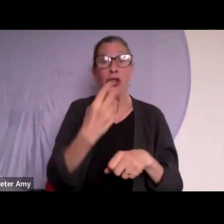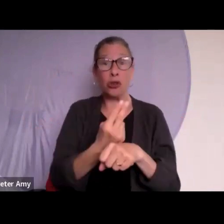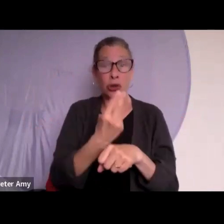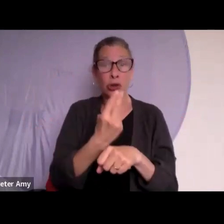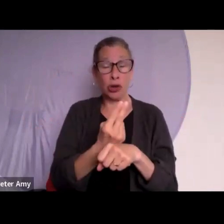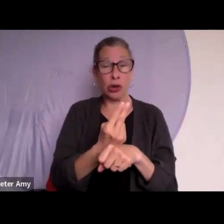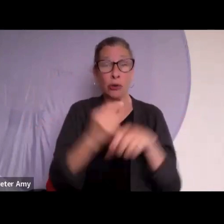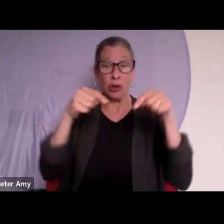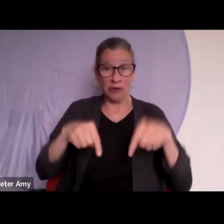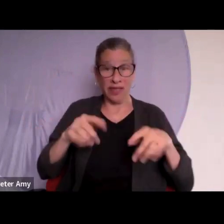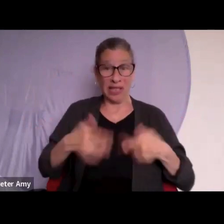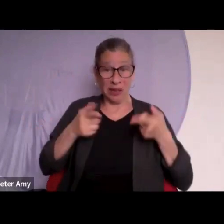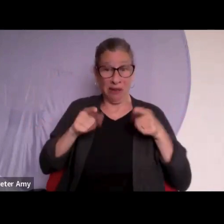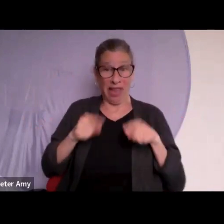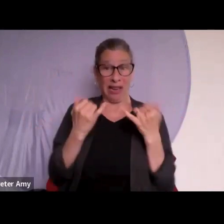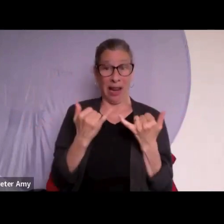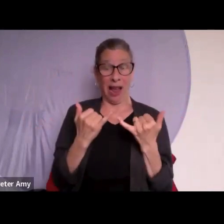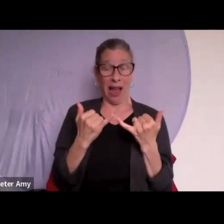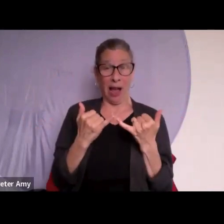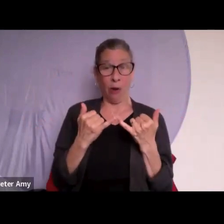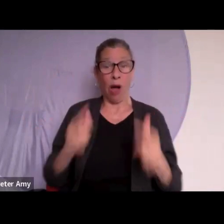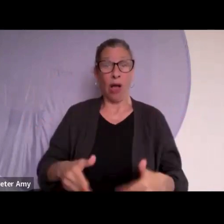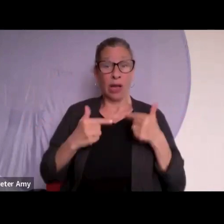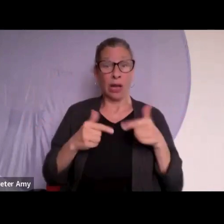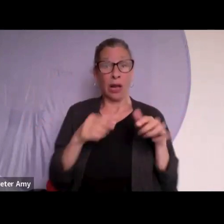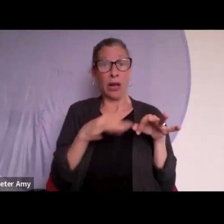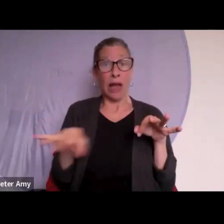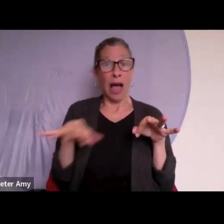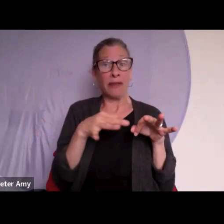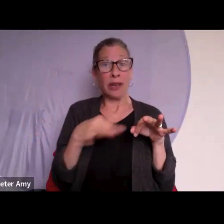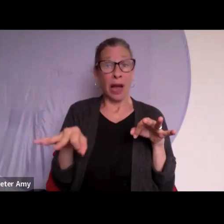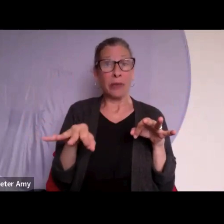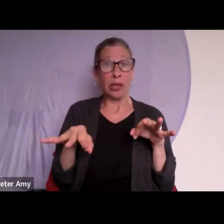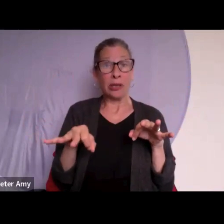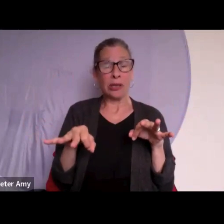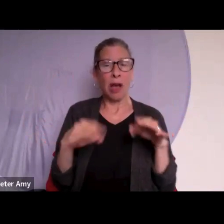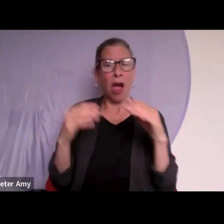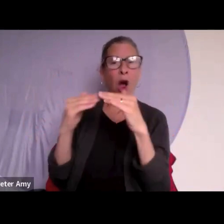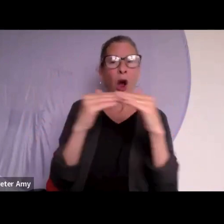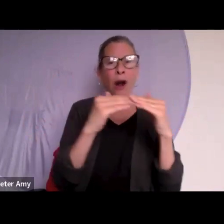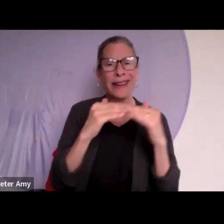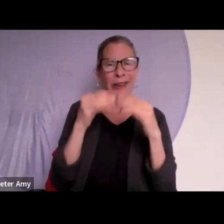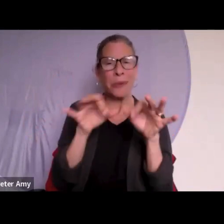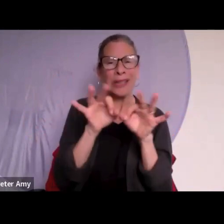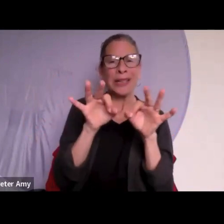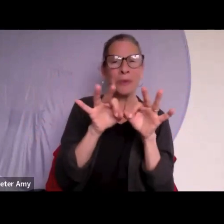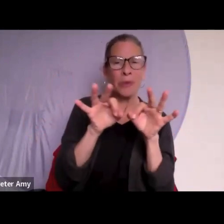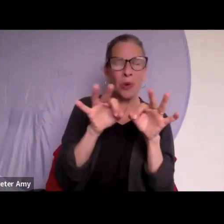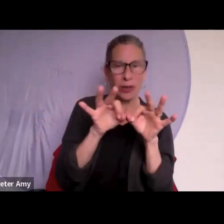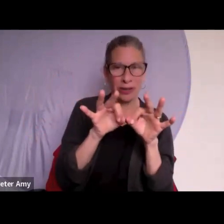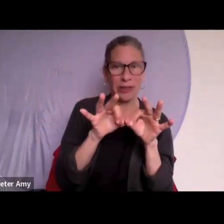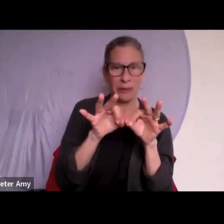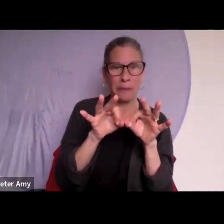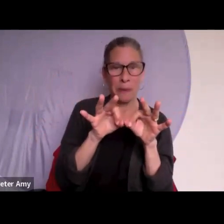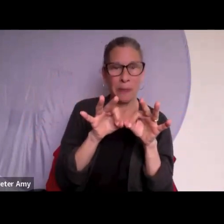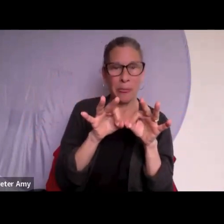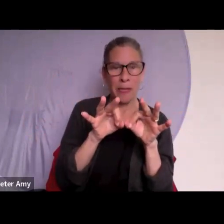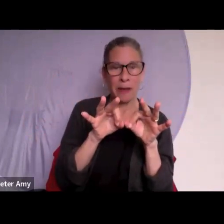event right now. The live captions are equally crucial, if not more, so there's actually a larger population with hearing